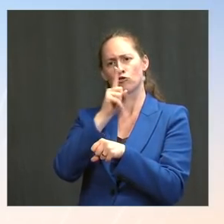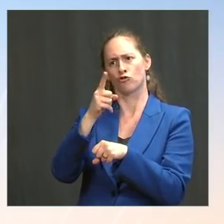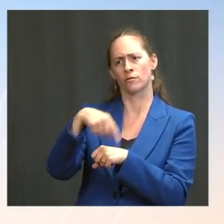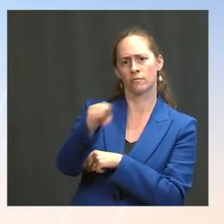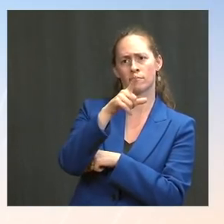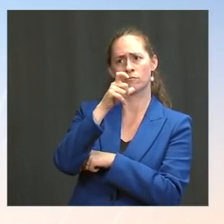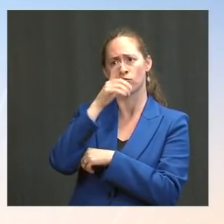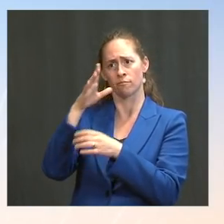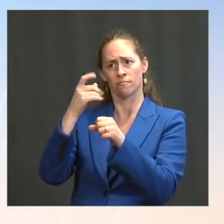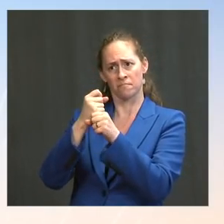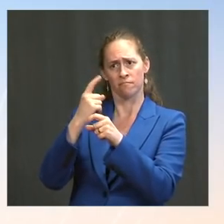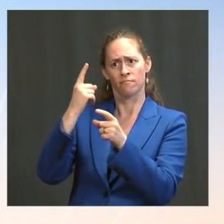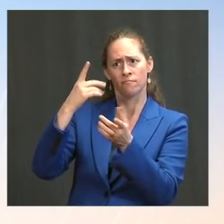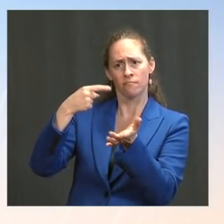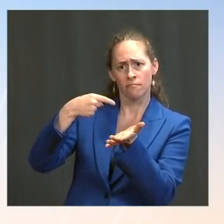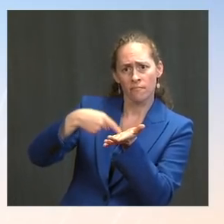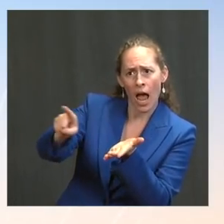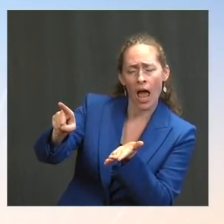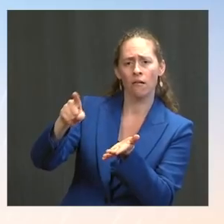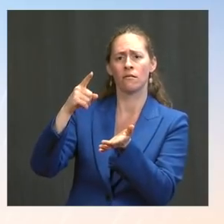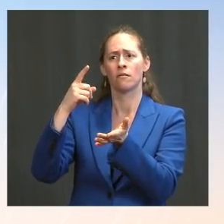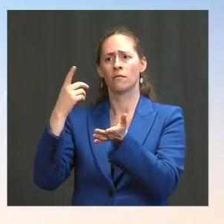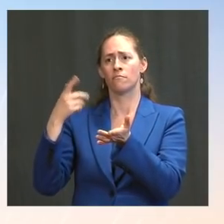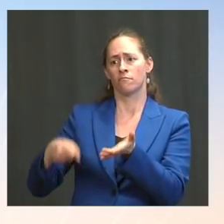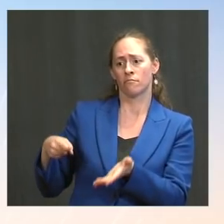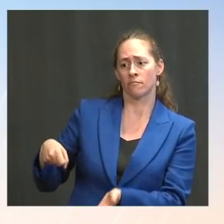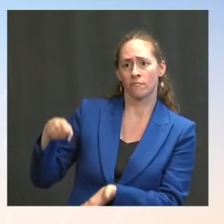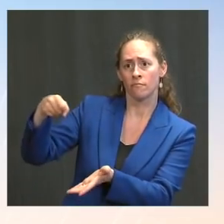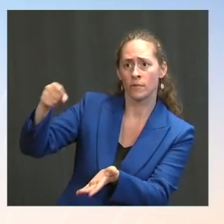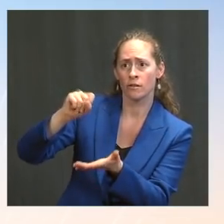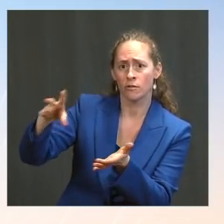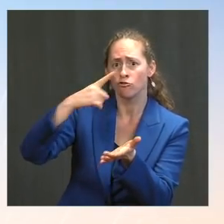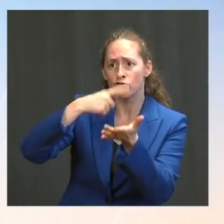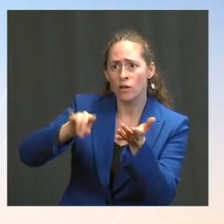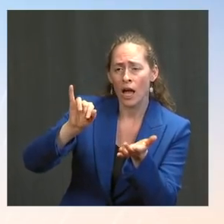they should get that fee back if the bag doesn't arrive on time.